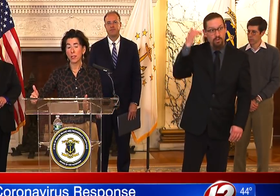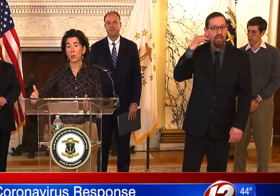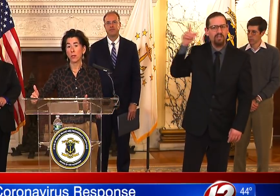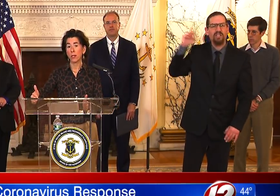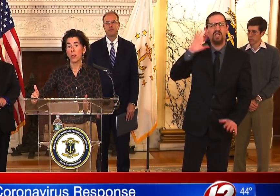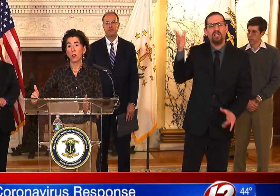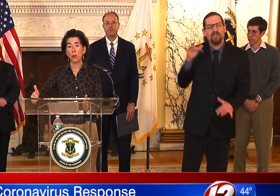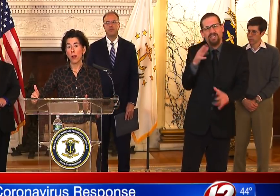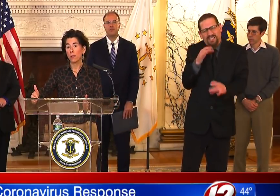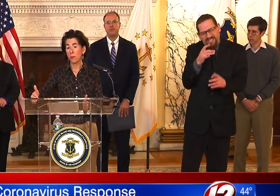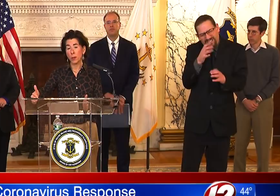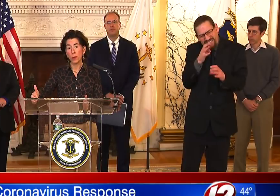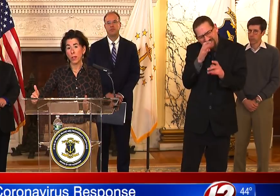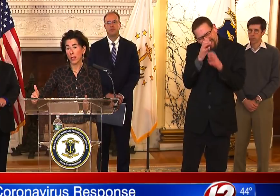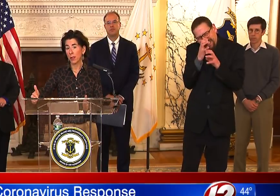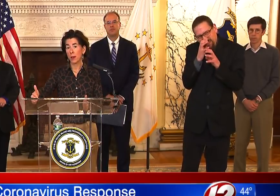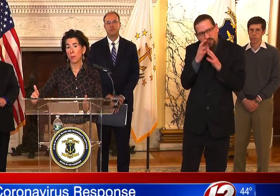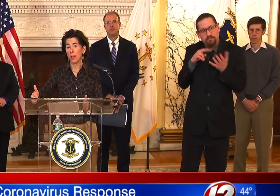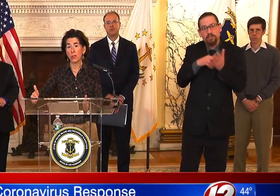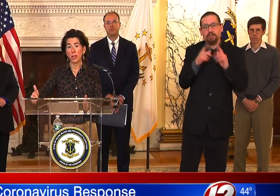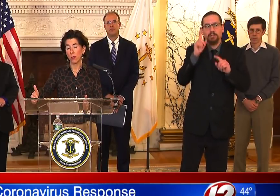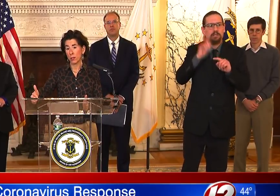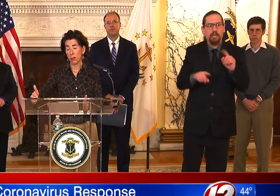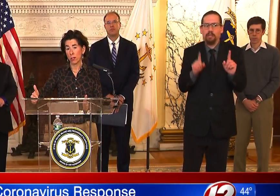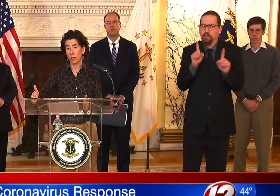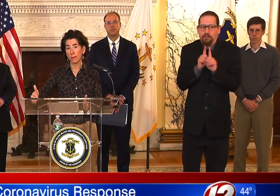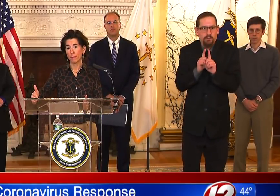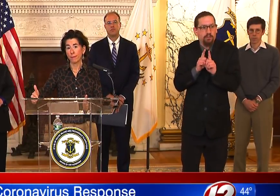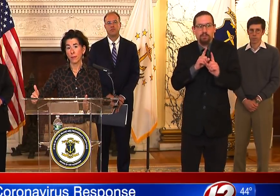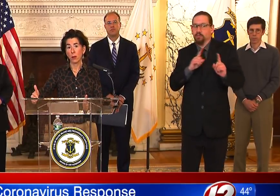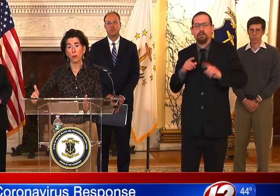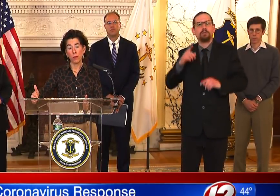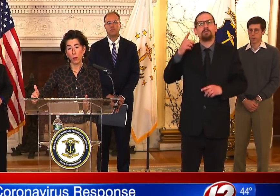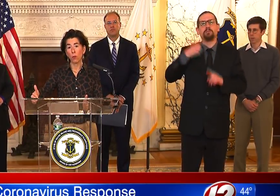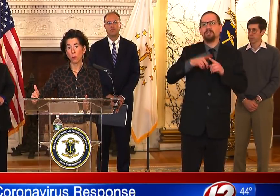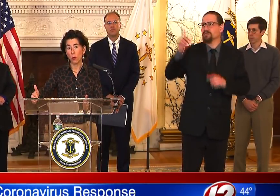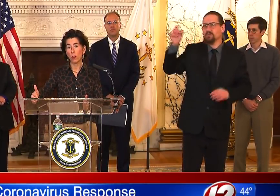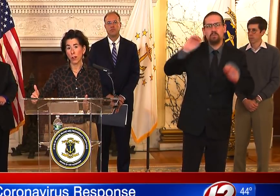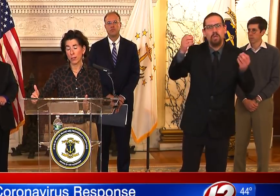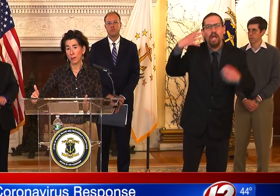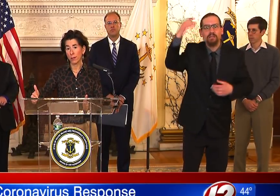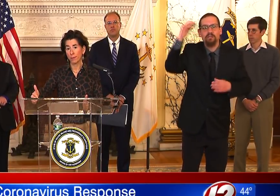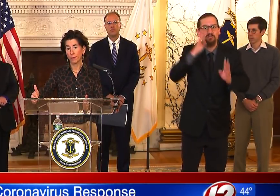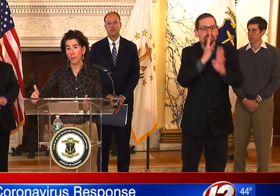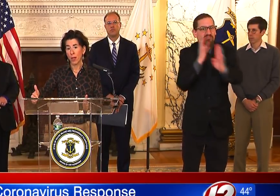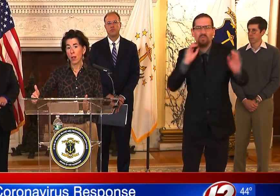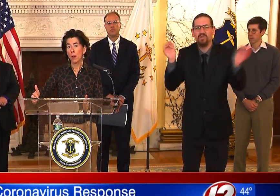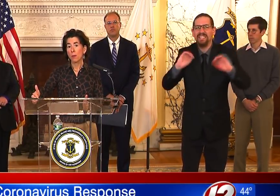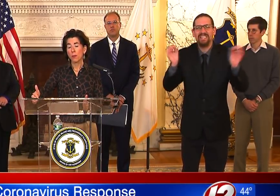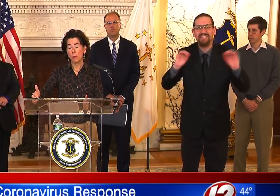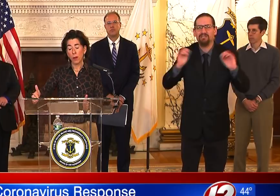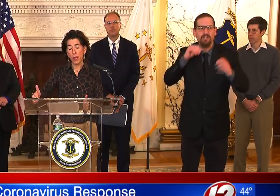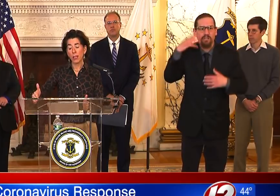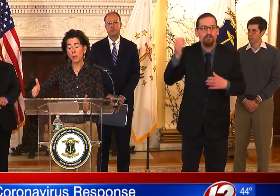KOREA, THEY WERE MORE AGGRESSIVE ABOUT SOCIAL DISTANCING. YOU DID NOT SAY CROWDS FOUR WEEKS INTO IT, LIGHT UP OUTSIDE